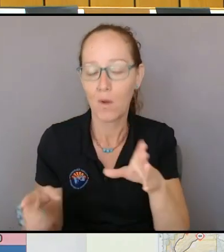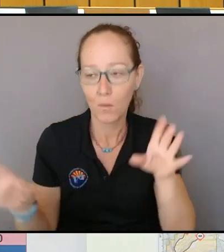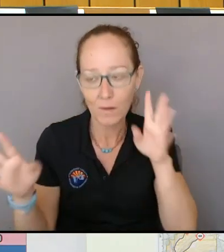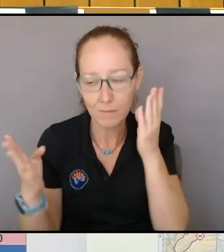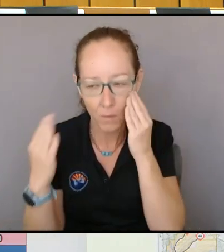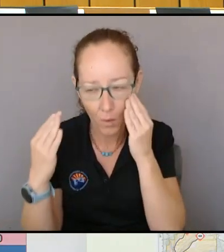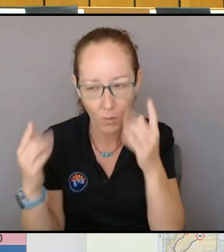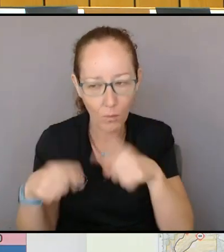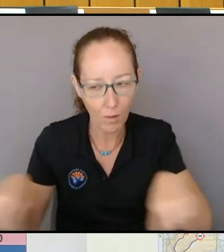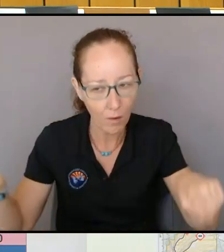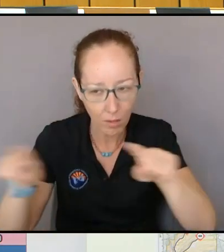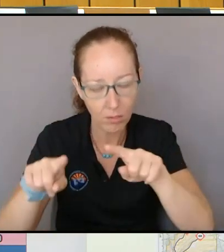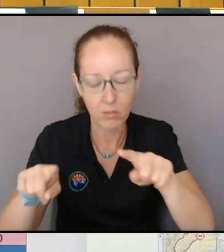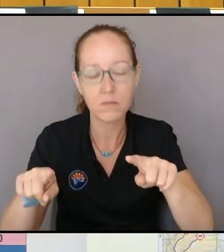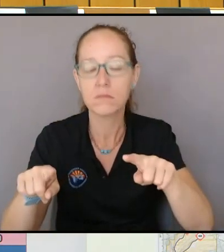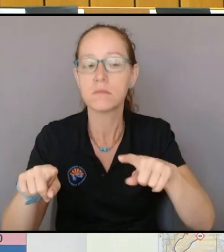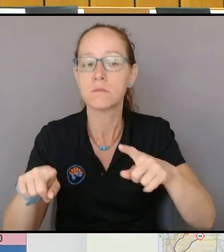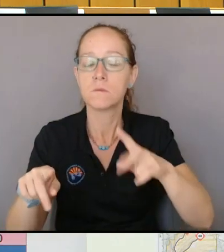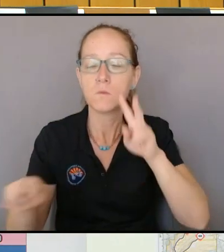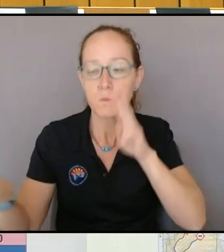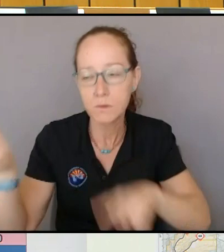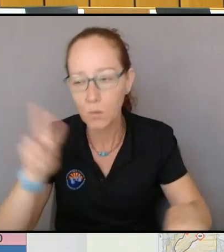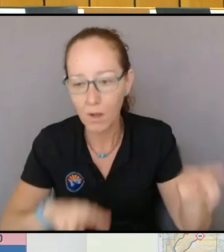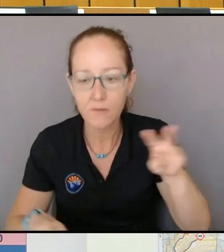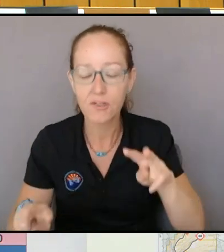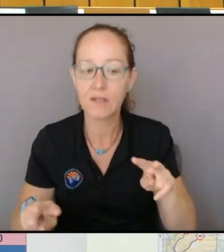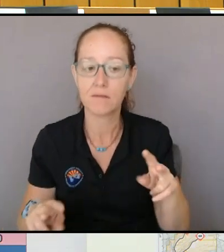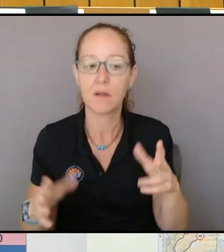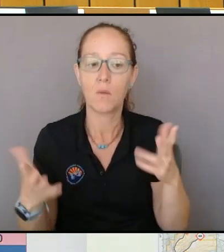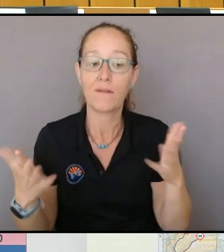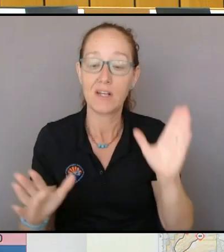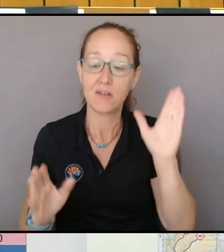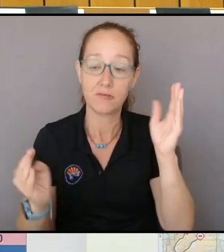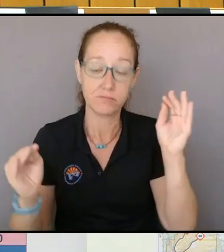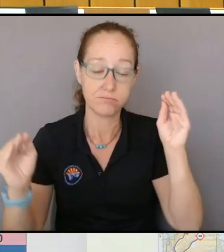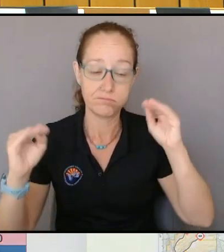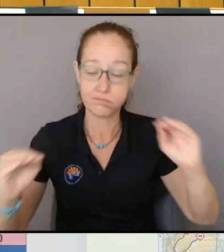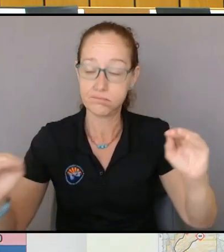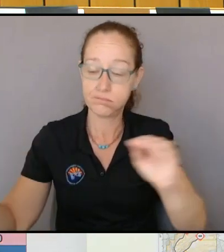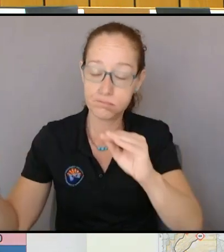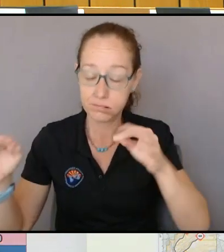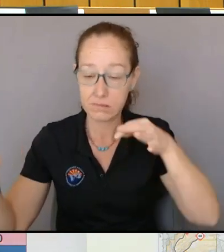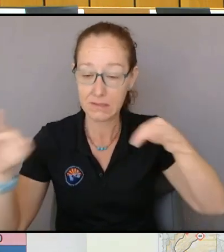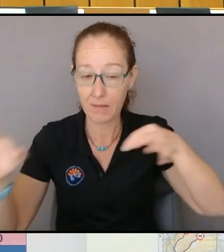leadership that's out in the field is competent and capable to execute, and the crews are ready to do what needs to be